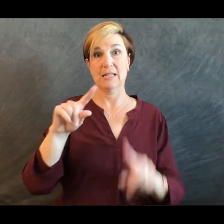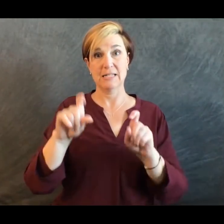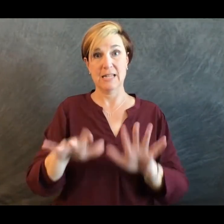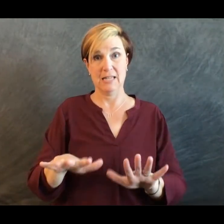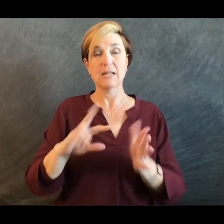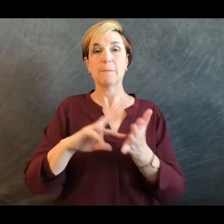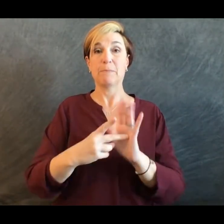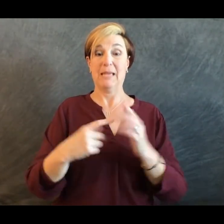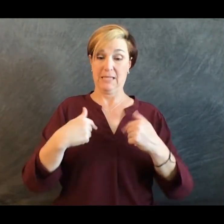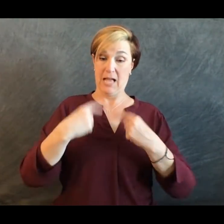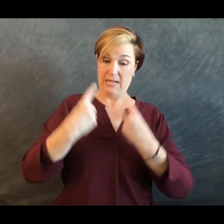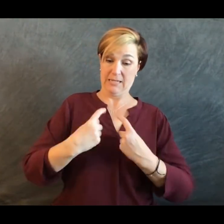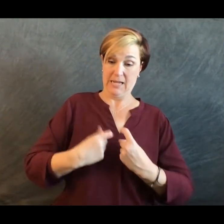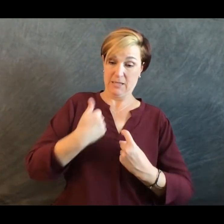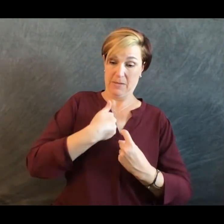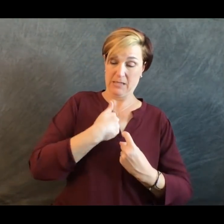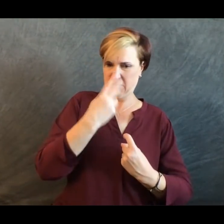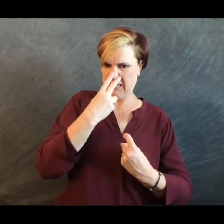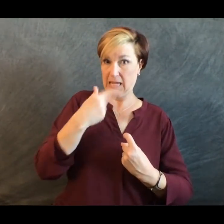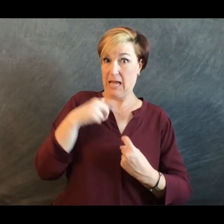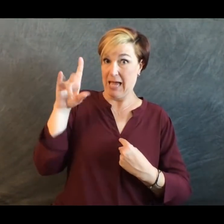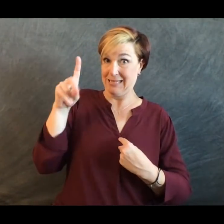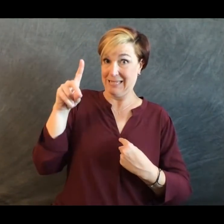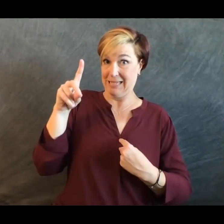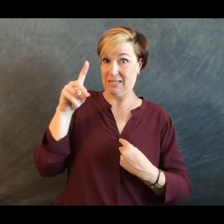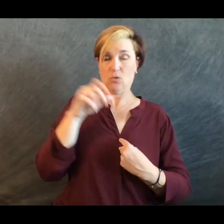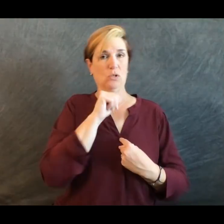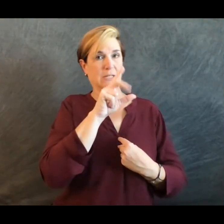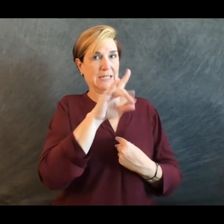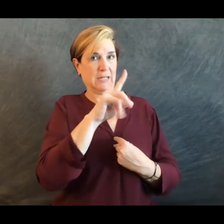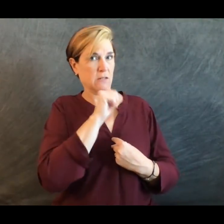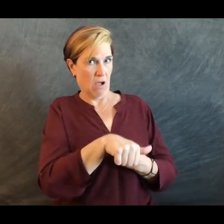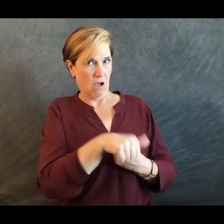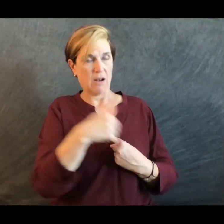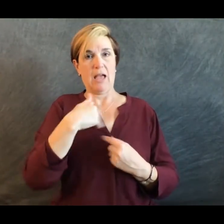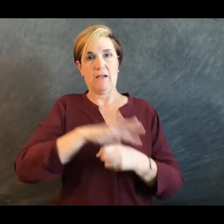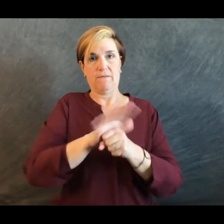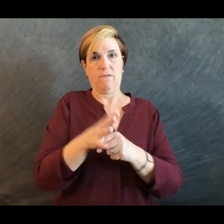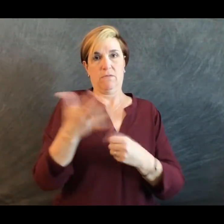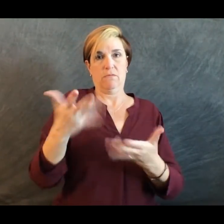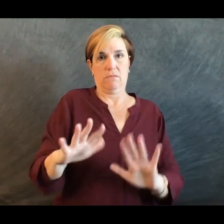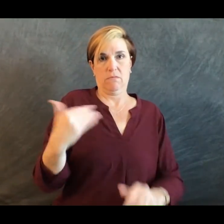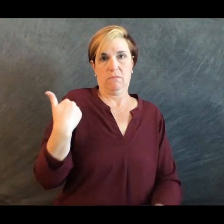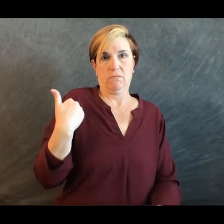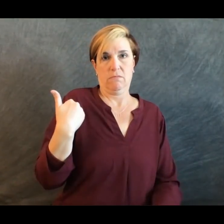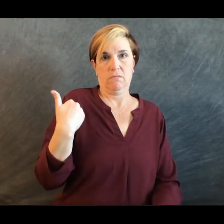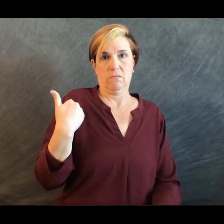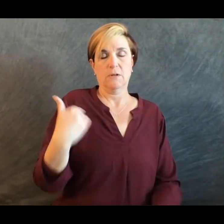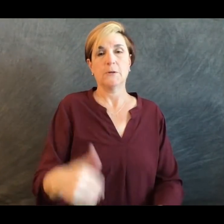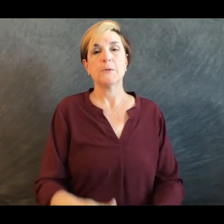corona virus I spoke today to the governor of Colorado jared Polis we've